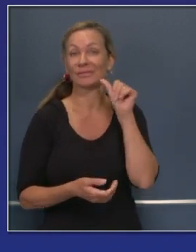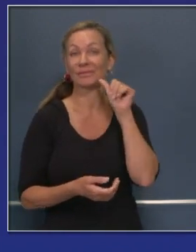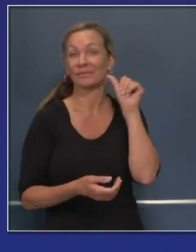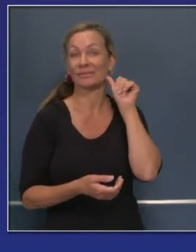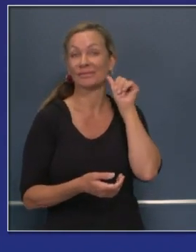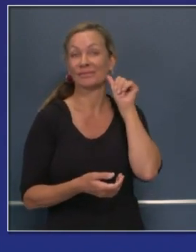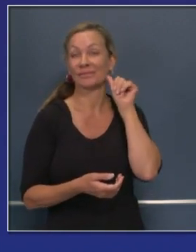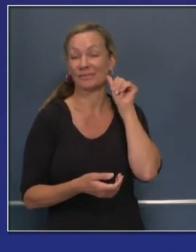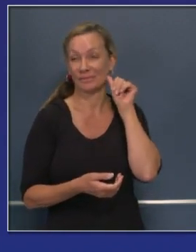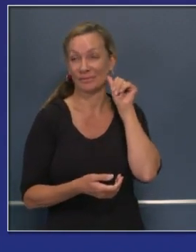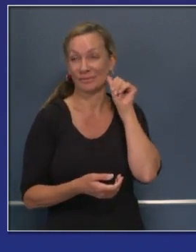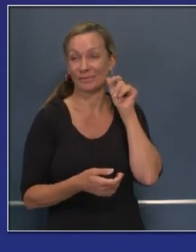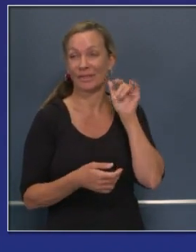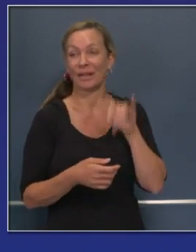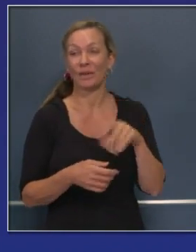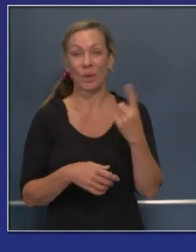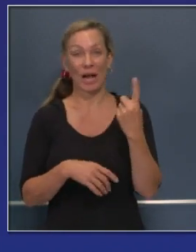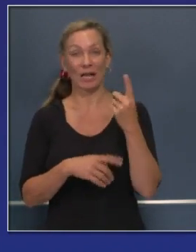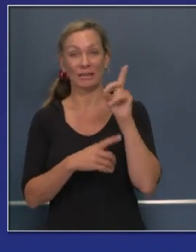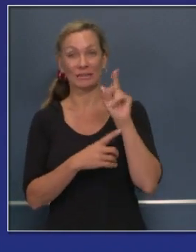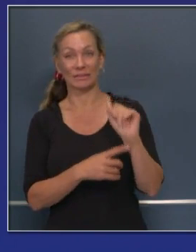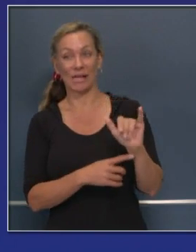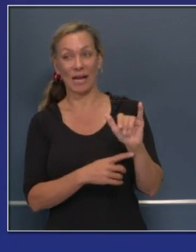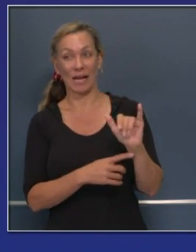THIS IS THE SEVEN-DAY AVERAGE.